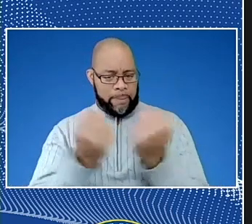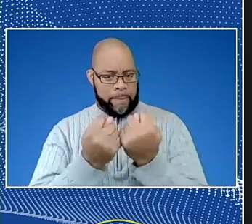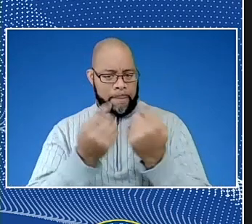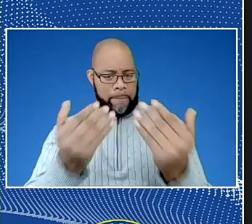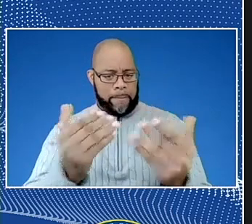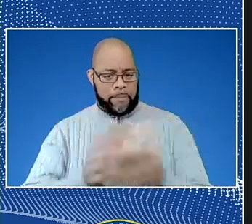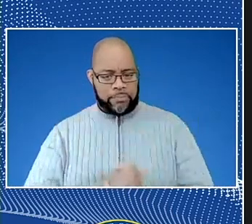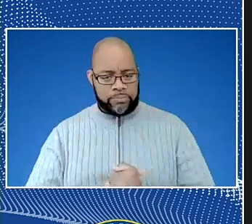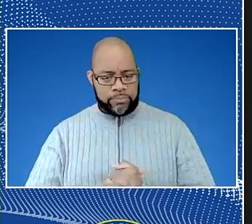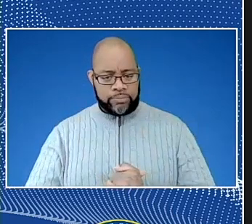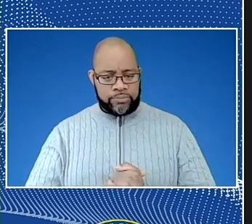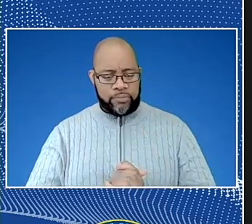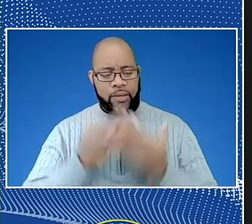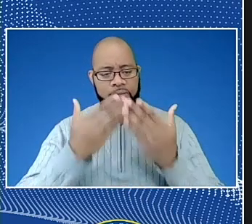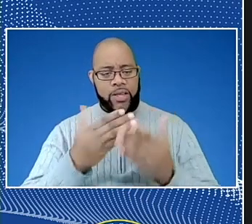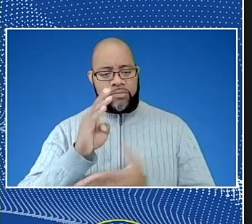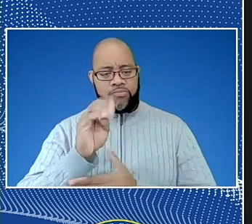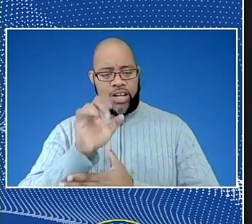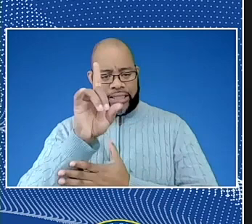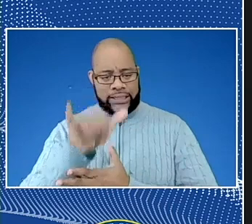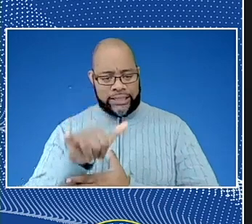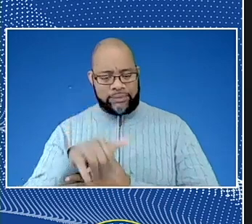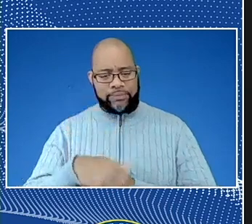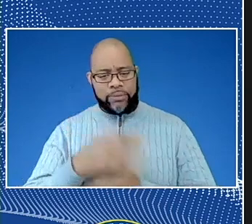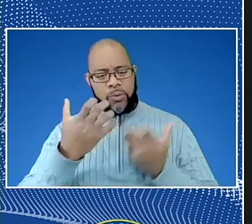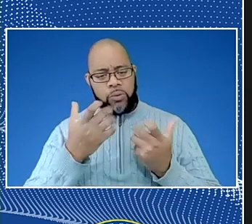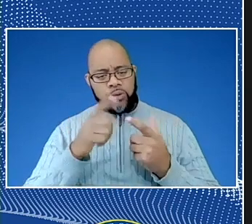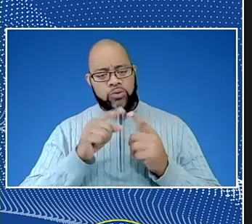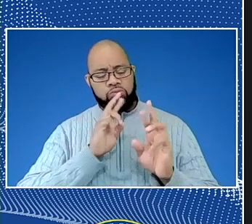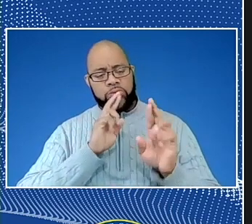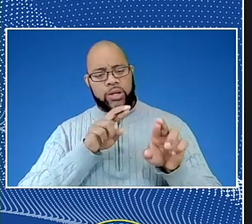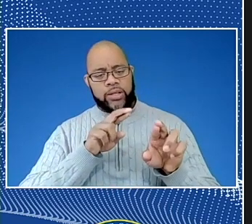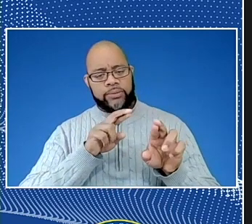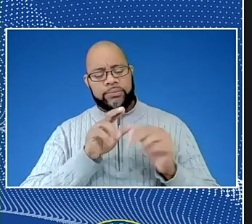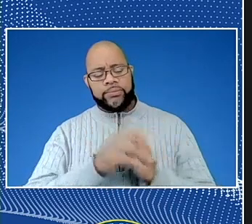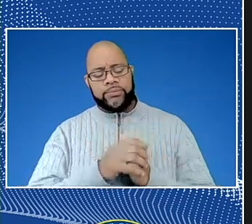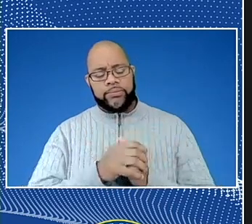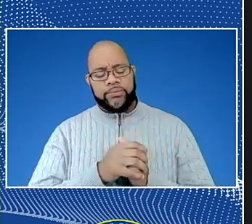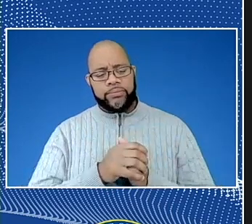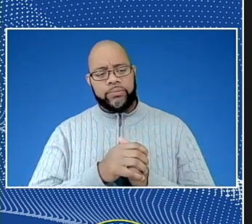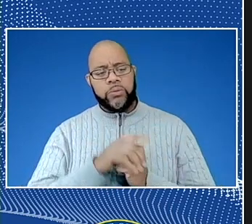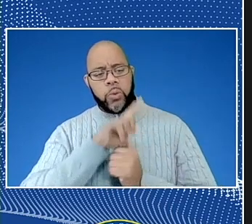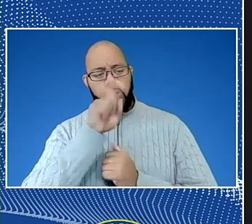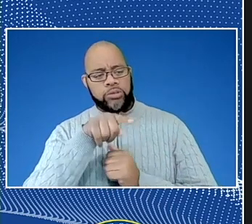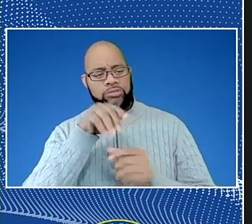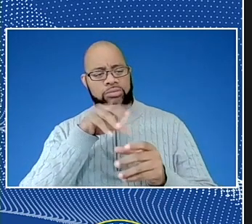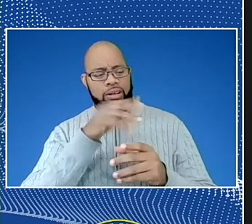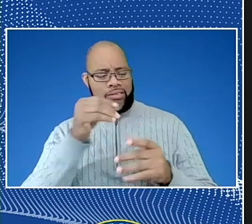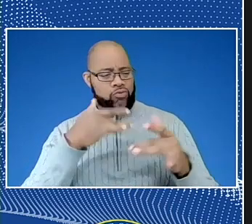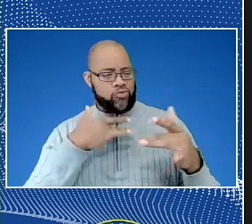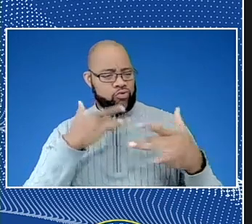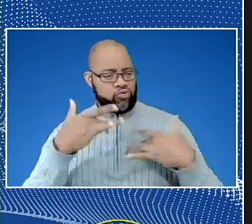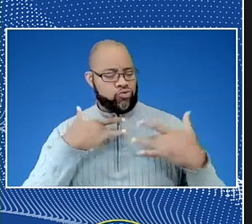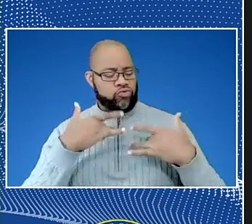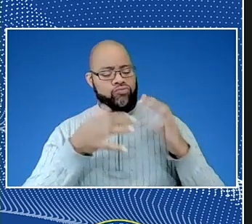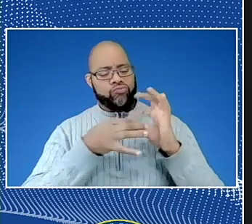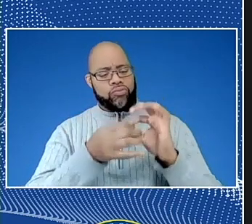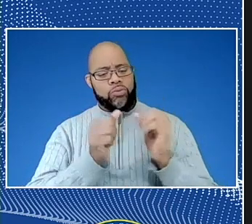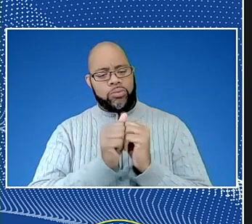Thank you, Brady. We would like to respond to the questions and the concerns regarding the 80%.